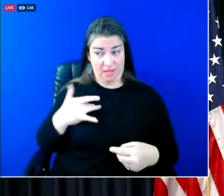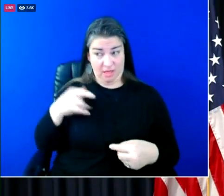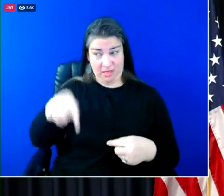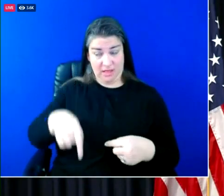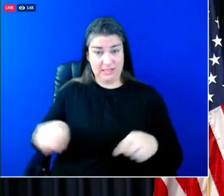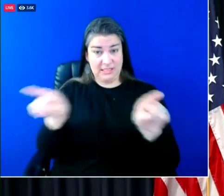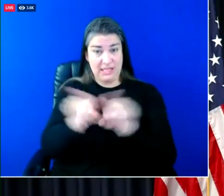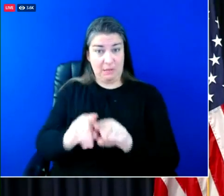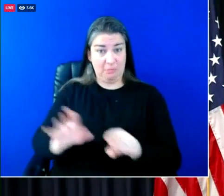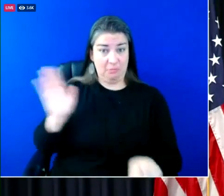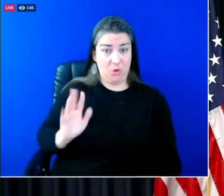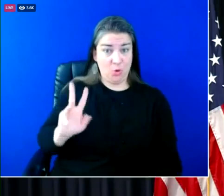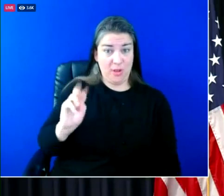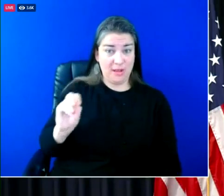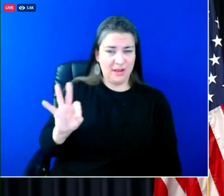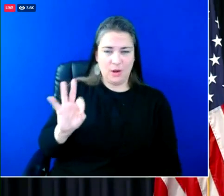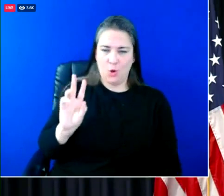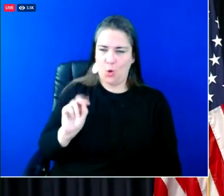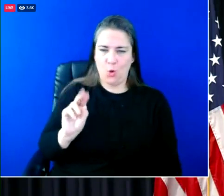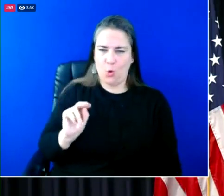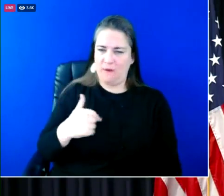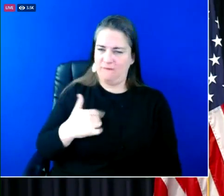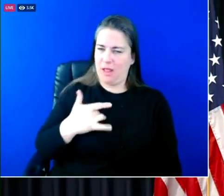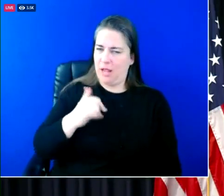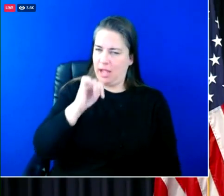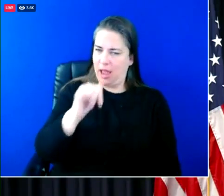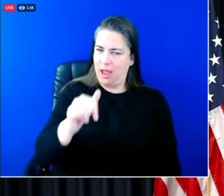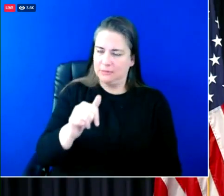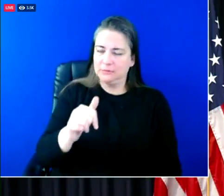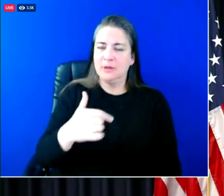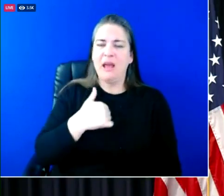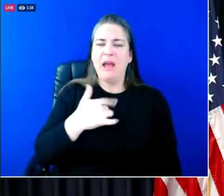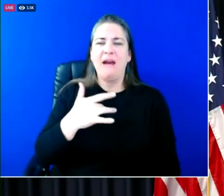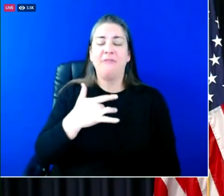they will be sporadic. We hope that people won't lose power. Um, even for a